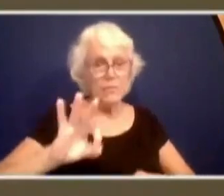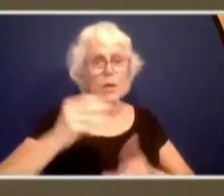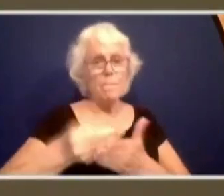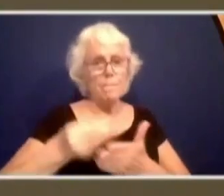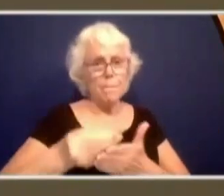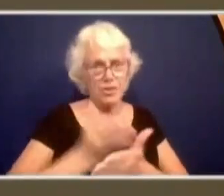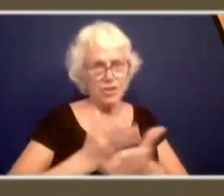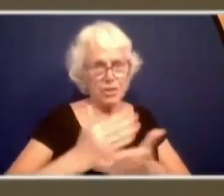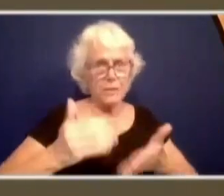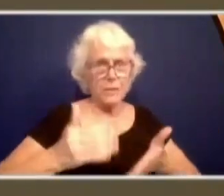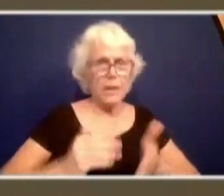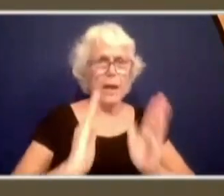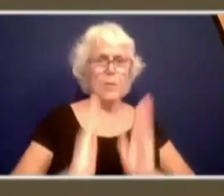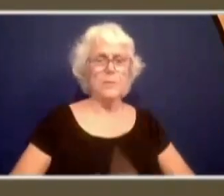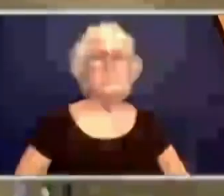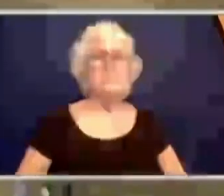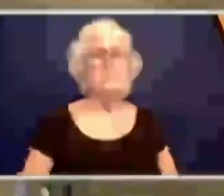OK. I keep going?